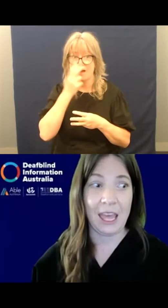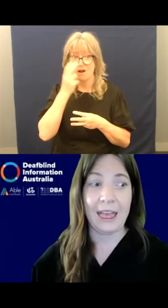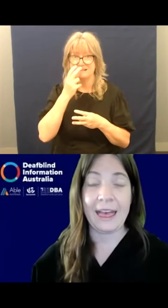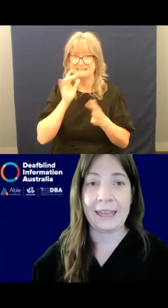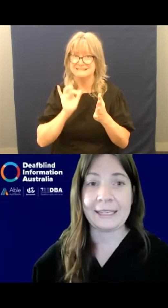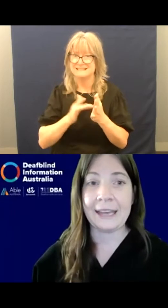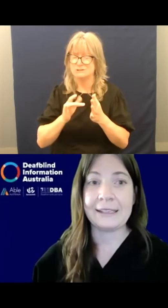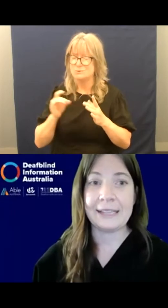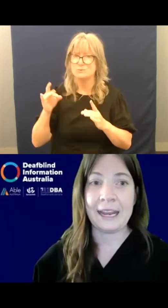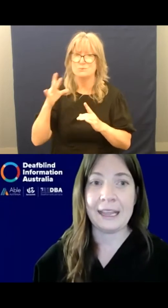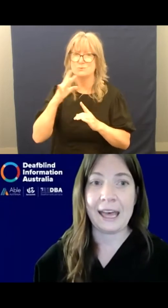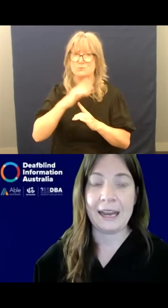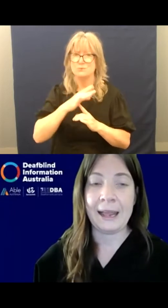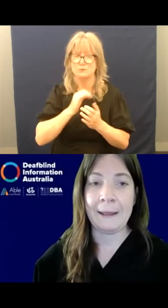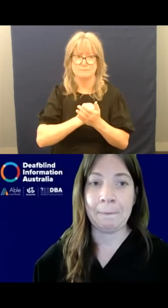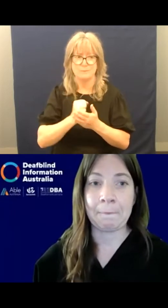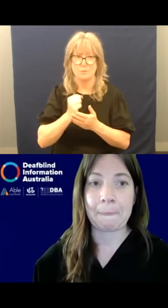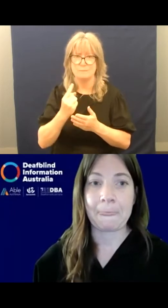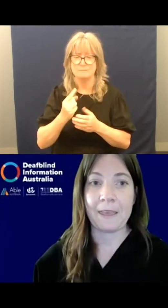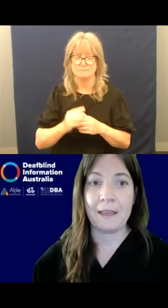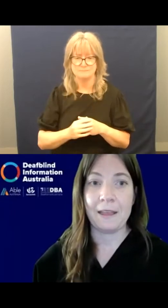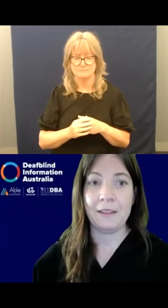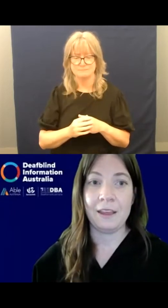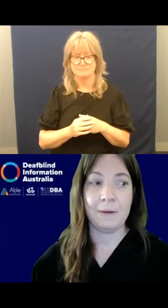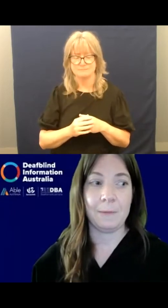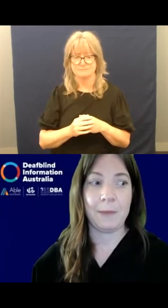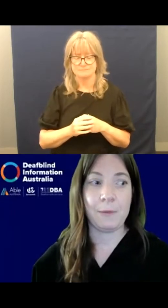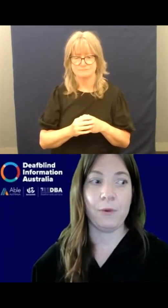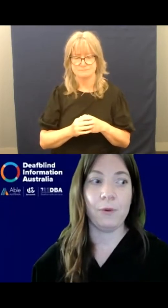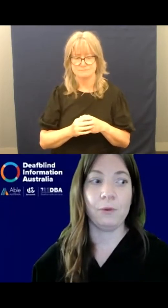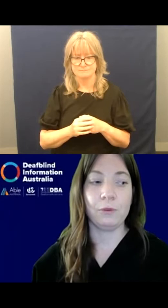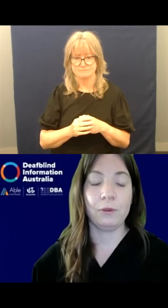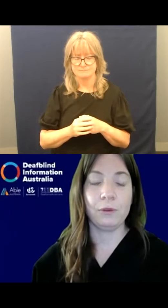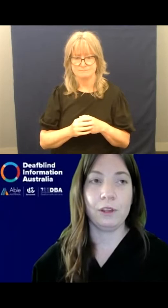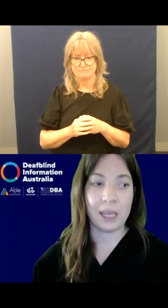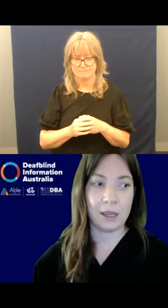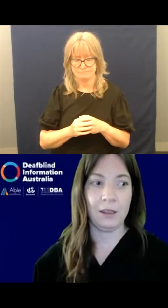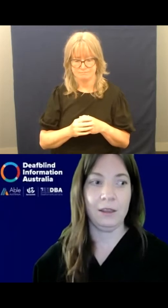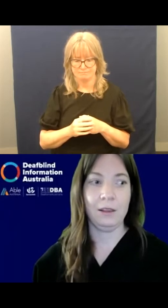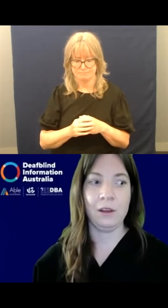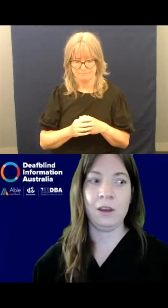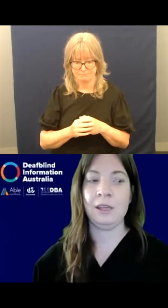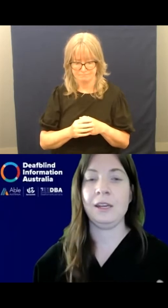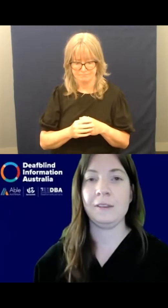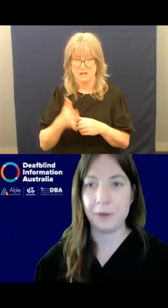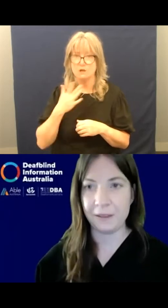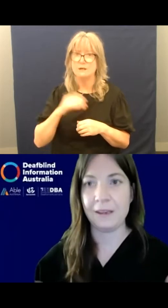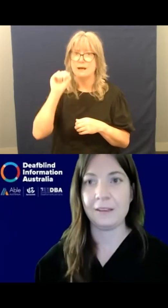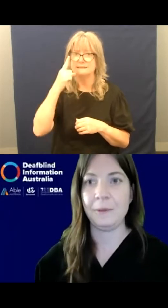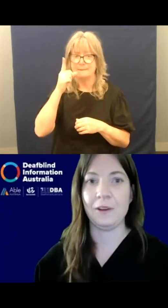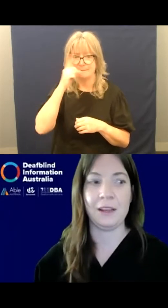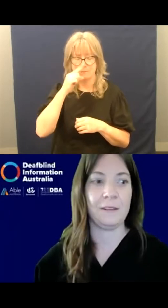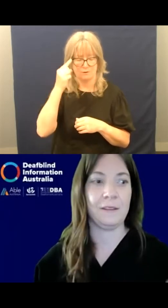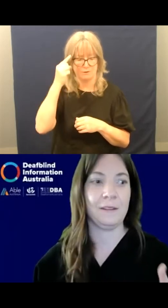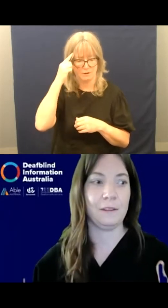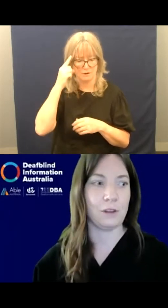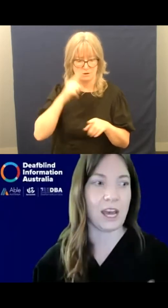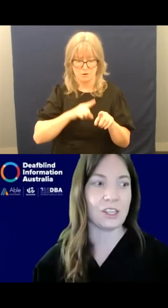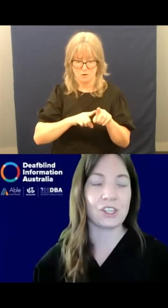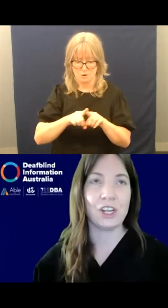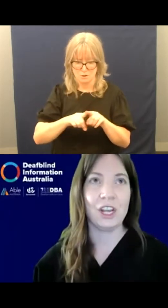And understanding that people think, learn, express and experience through touch.